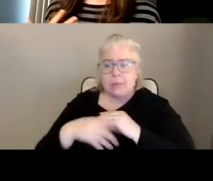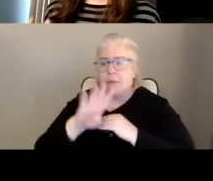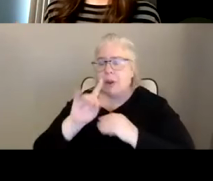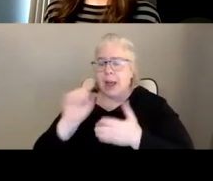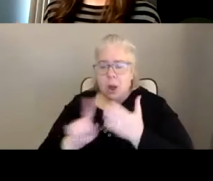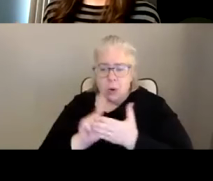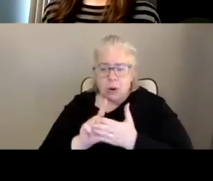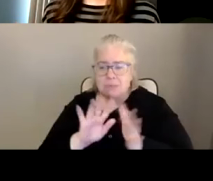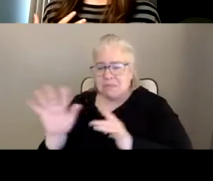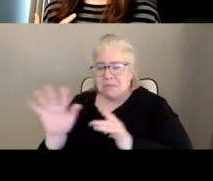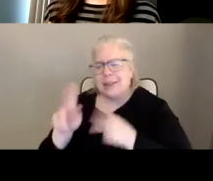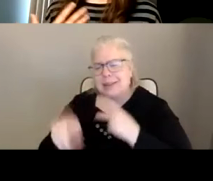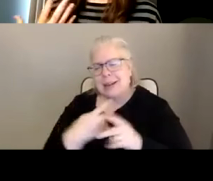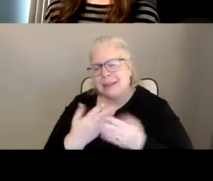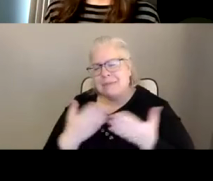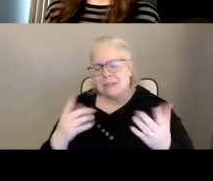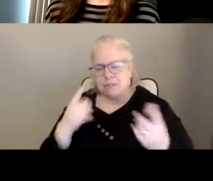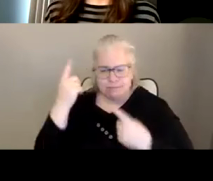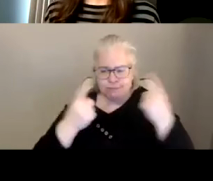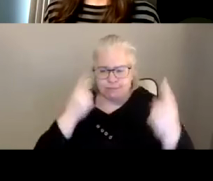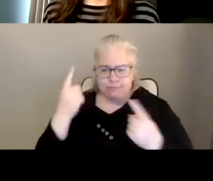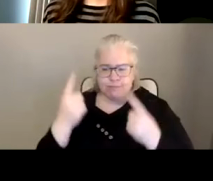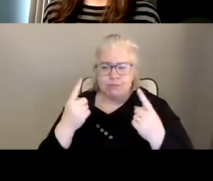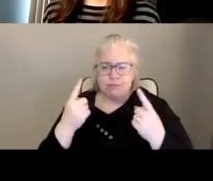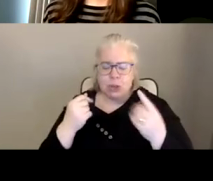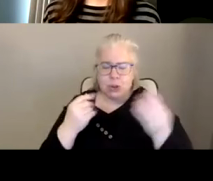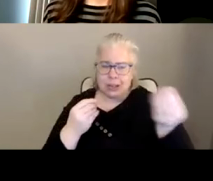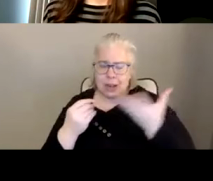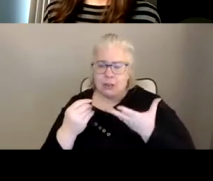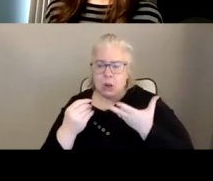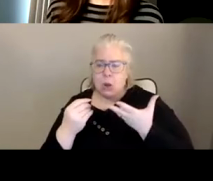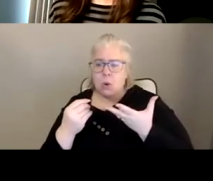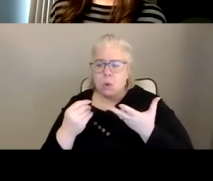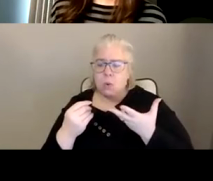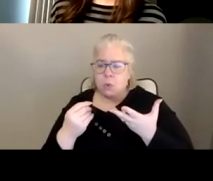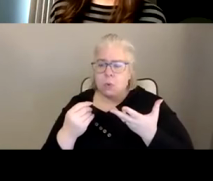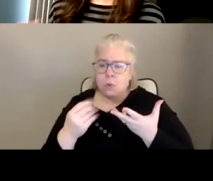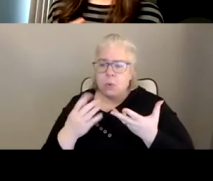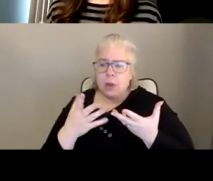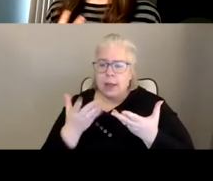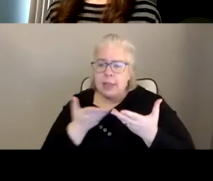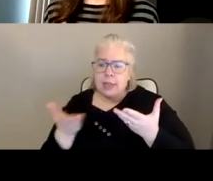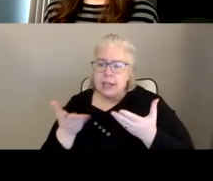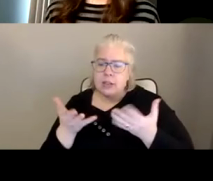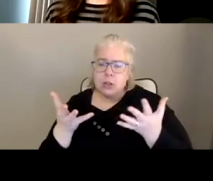And these are the sorts of things that you can be upfront about with language services partners and things that you want to kind of keep in mind